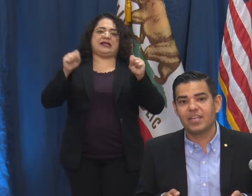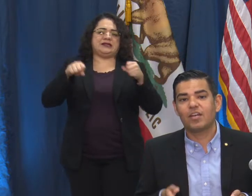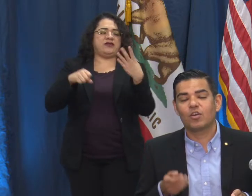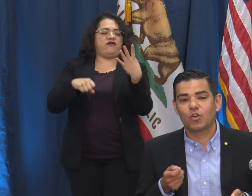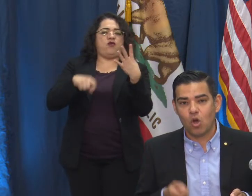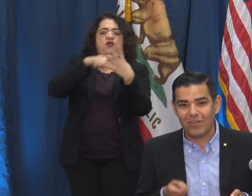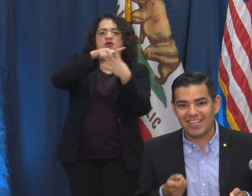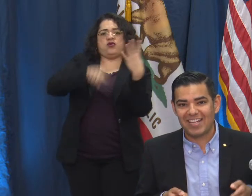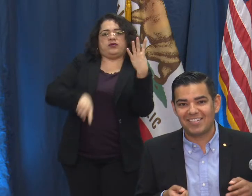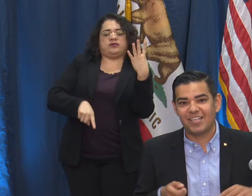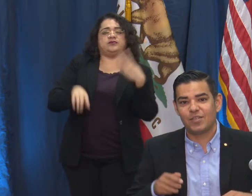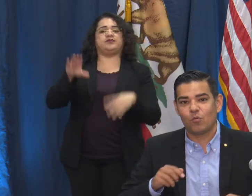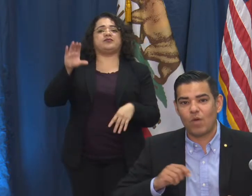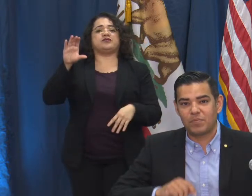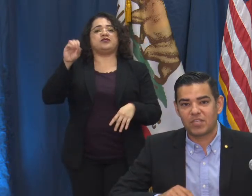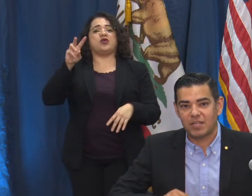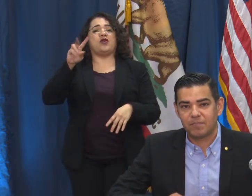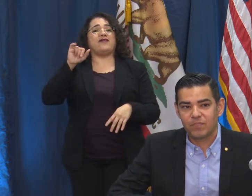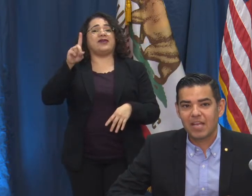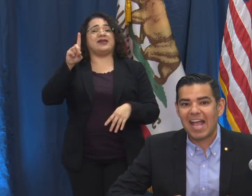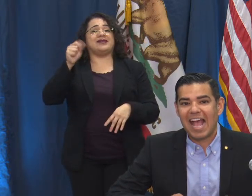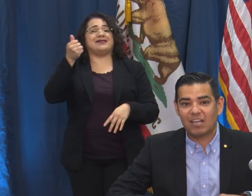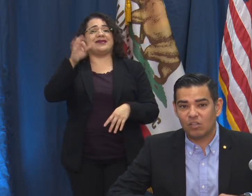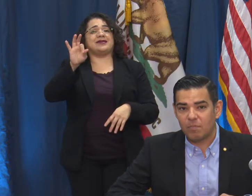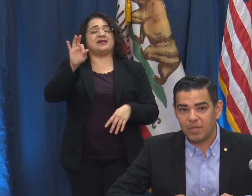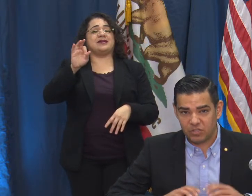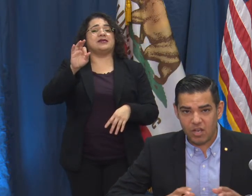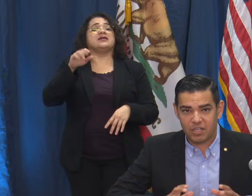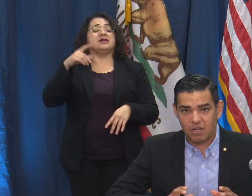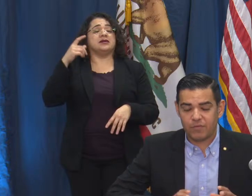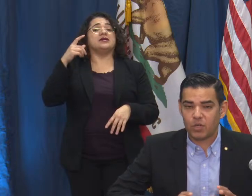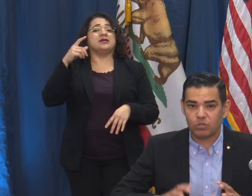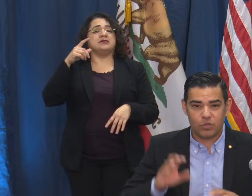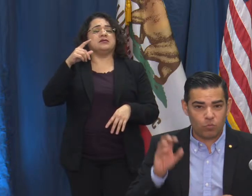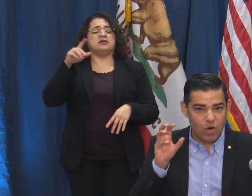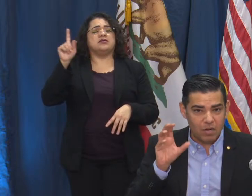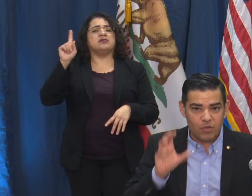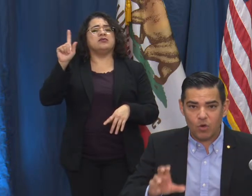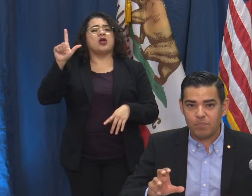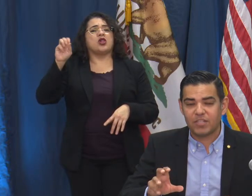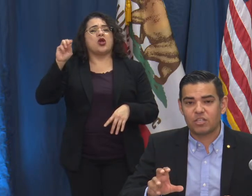COVID-19 website at Longbeach.gov if you go to the homepage at